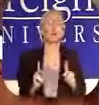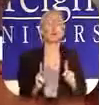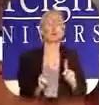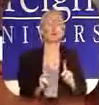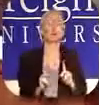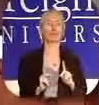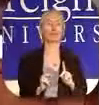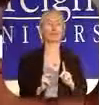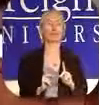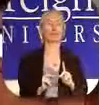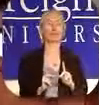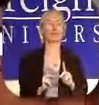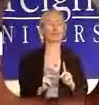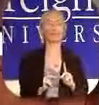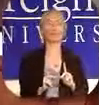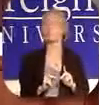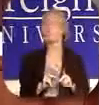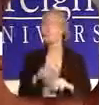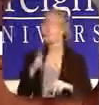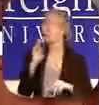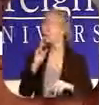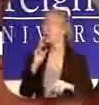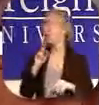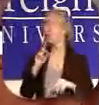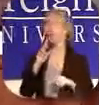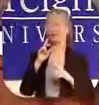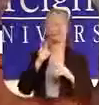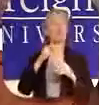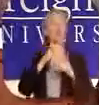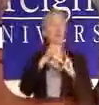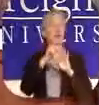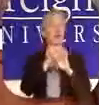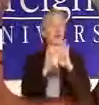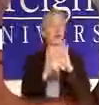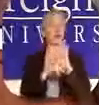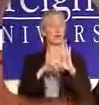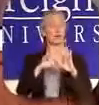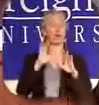Second principle: Create spaces and programs that foster a sense of community for all students--